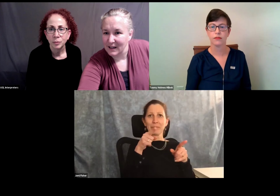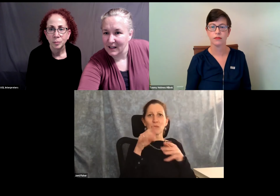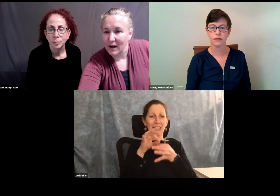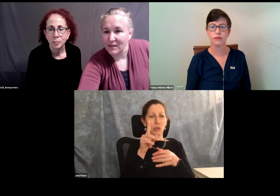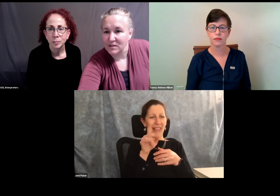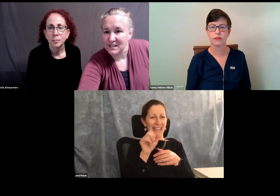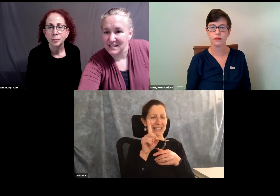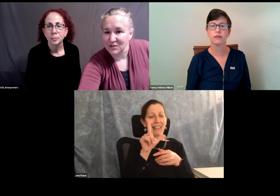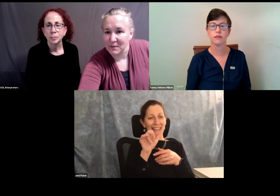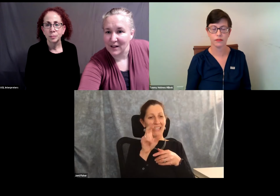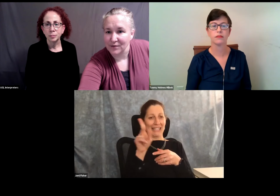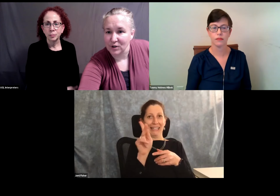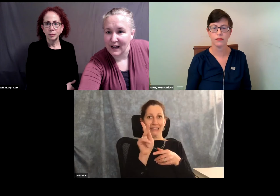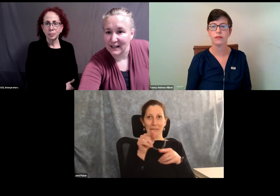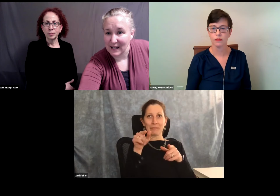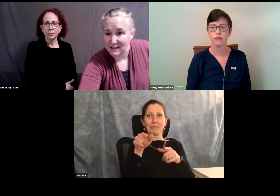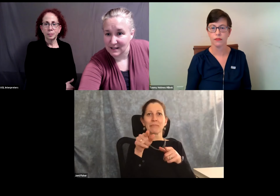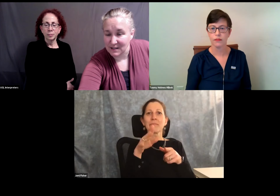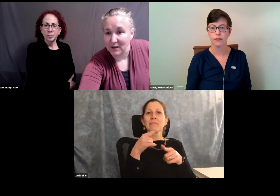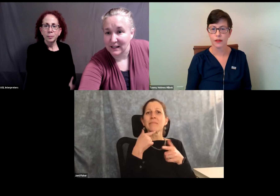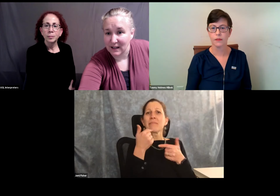You have those statistics from California and Kansas about lead K.